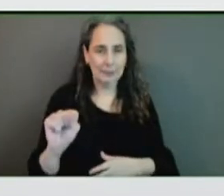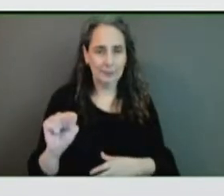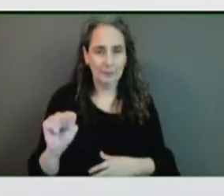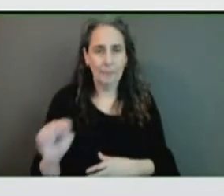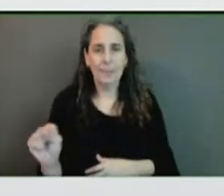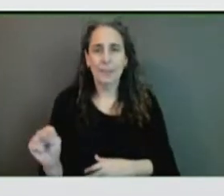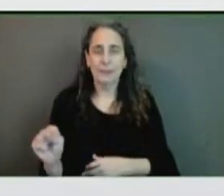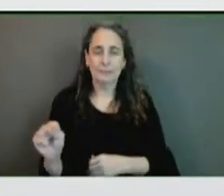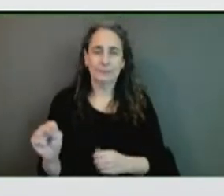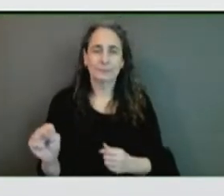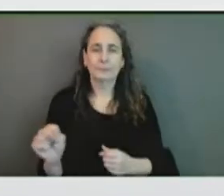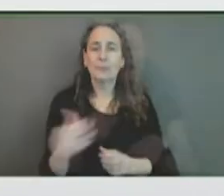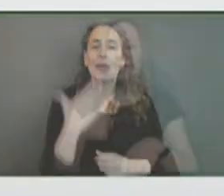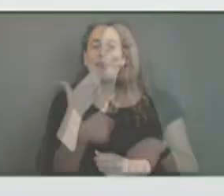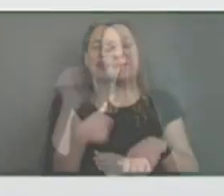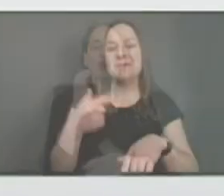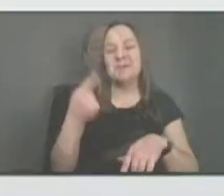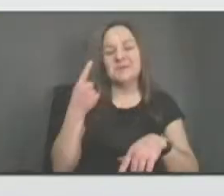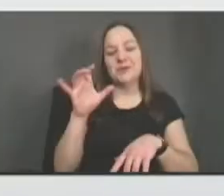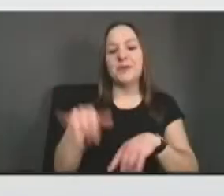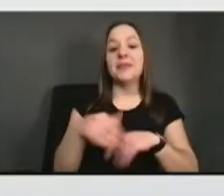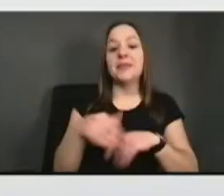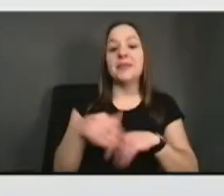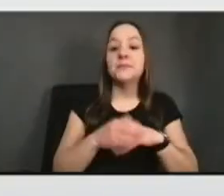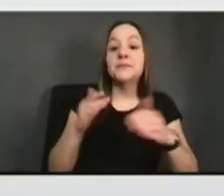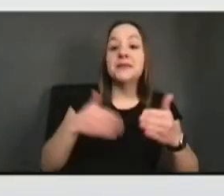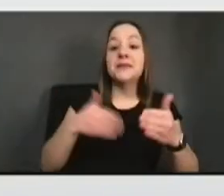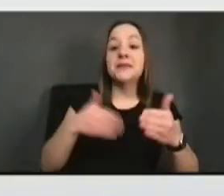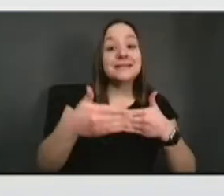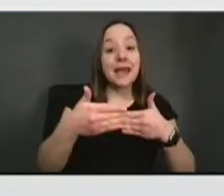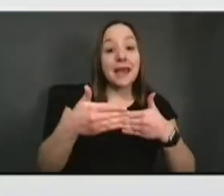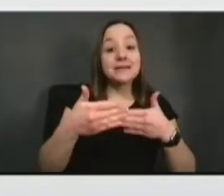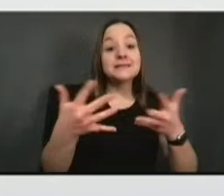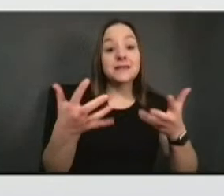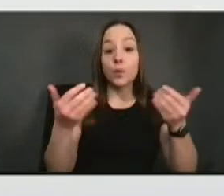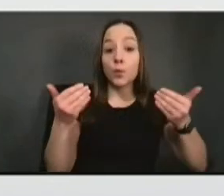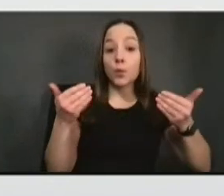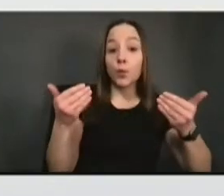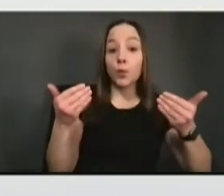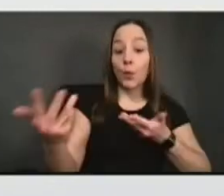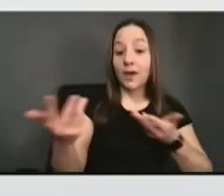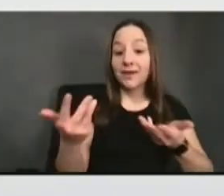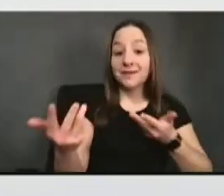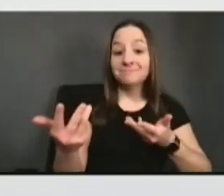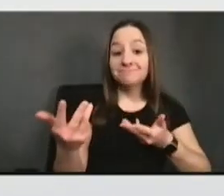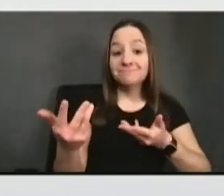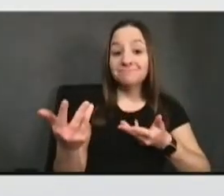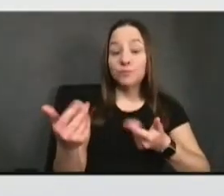believe Thank you, Doctor. Make like a real TV star. Thanks for